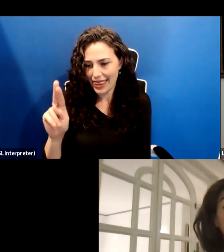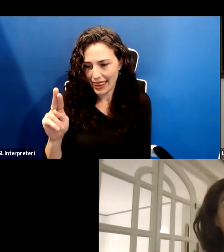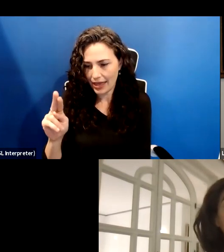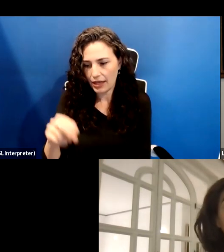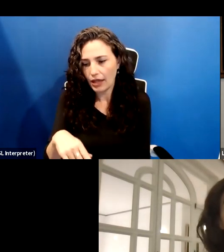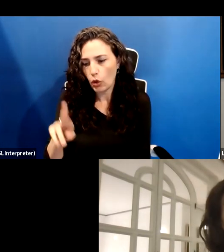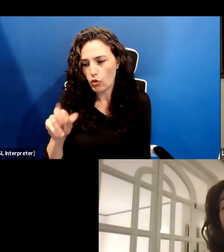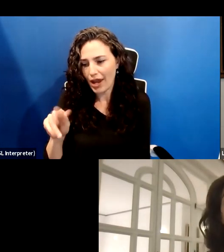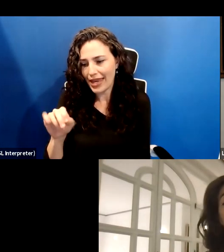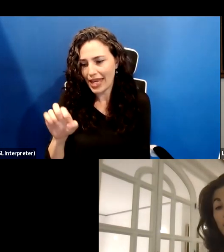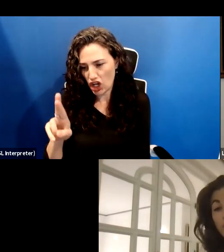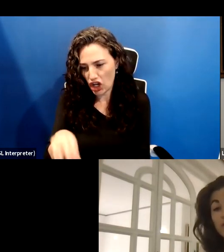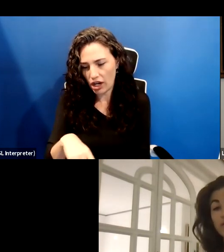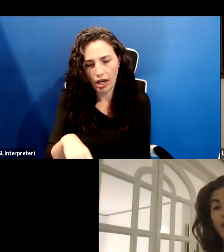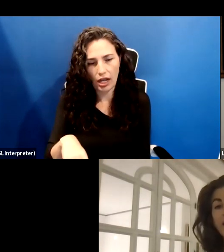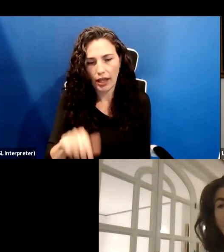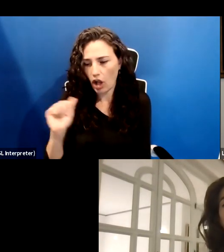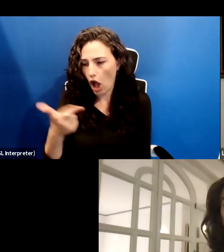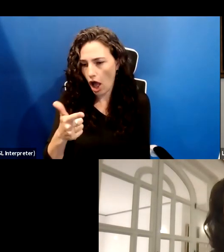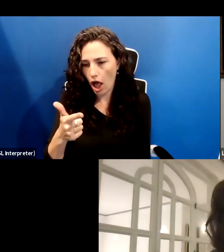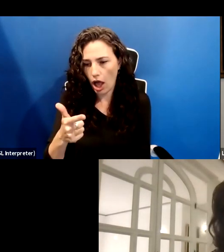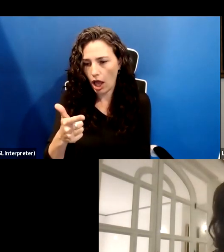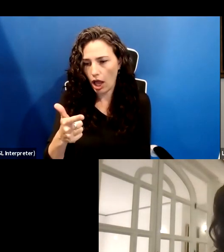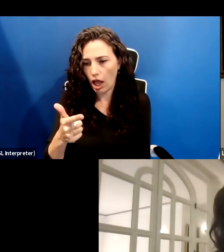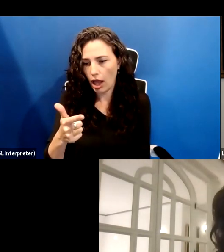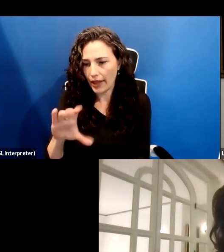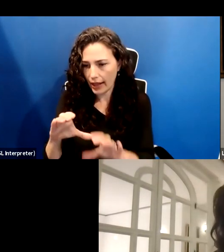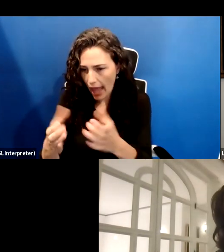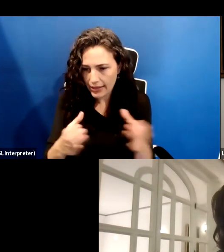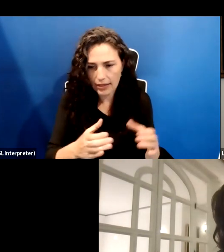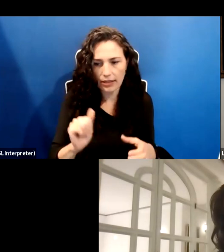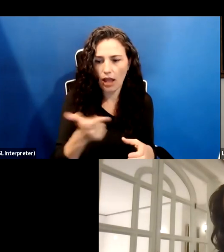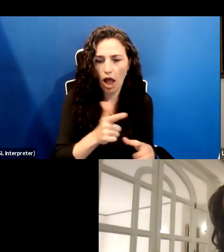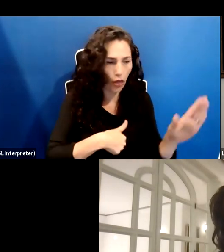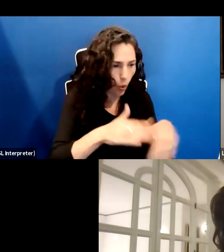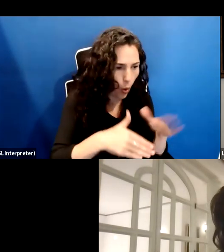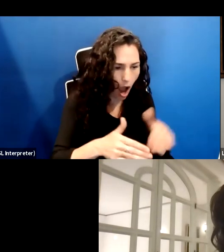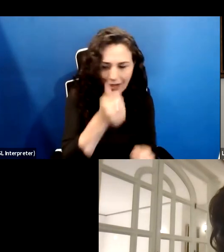and all of the walks that people would take and all of that. So everything was filmed.